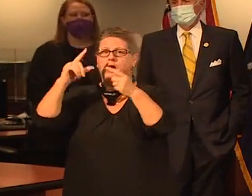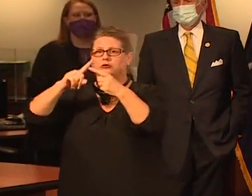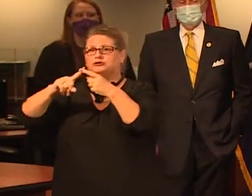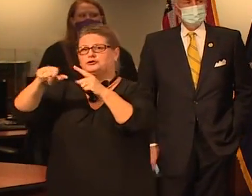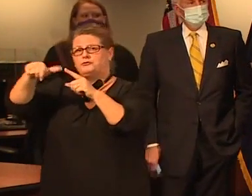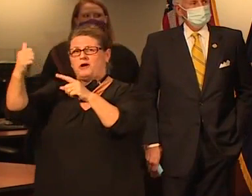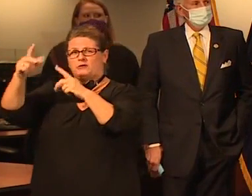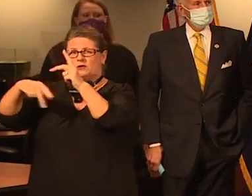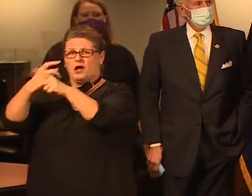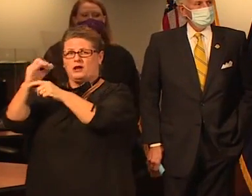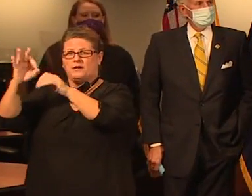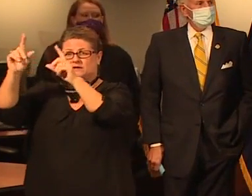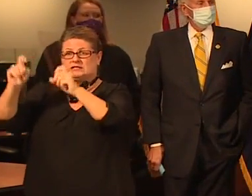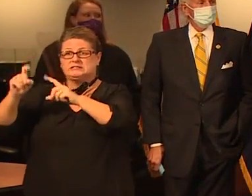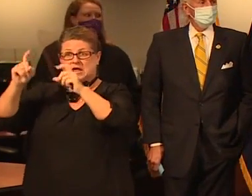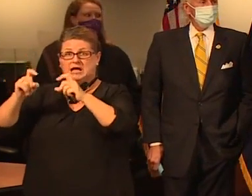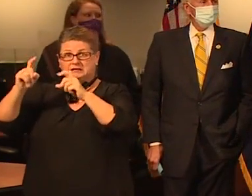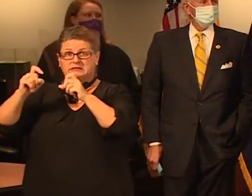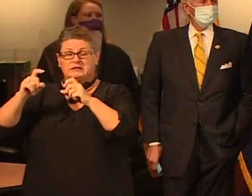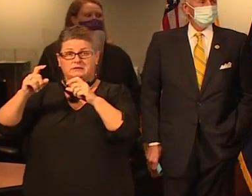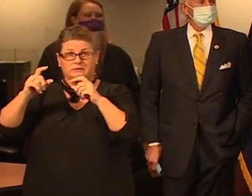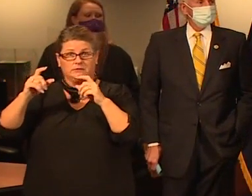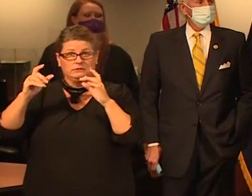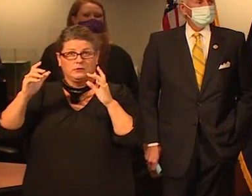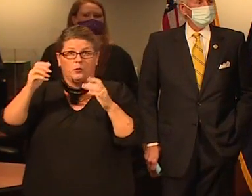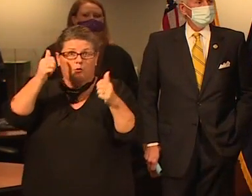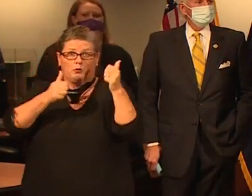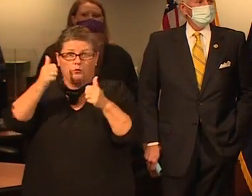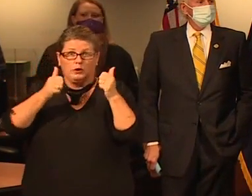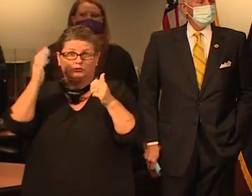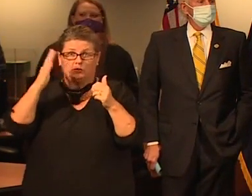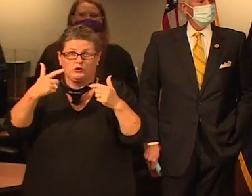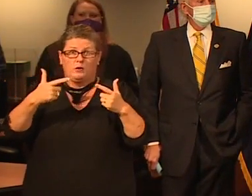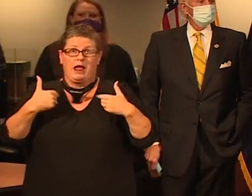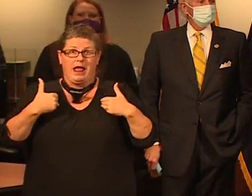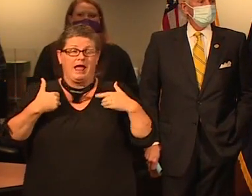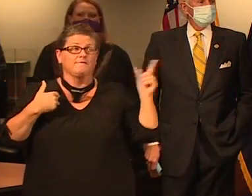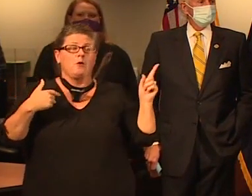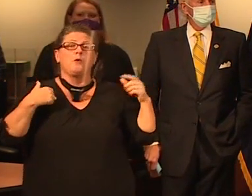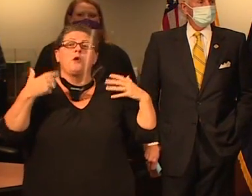THERE PRN! PLANS TO ROLL OUT ON THE COMMUNITY LEVEL. HOW ACCURATE IS COMMUNITY-BASED TESTING. YES.